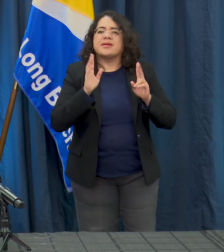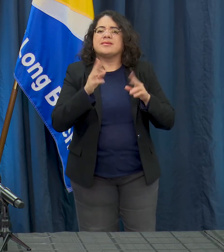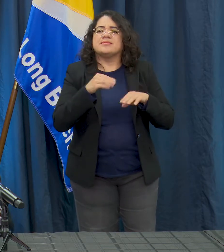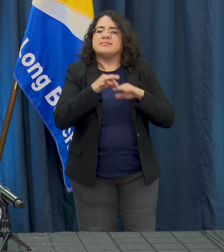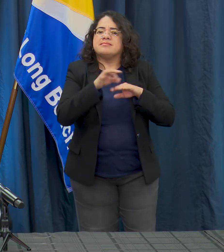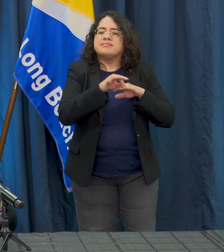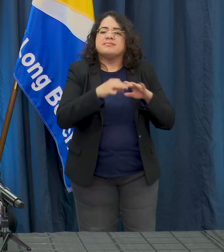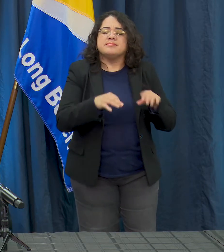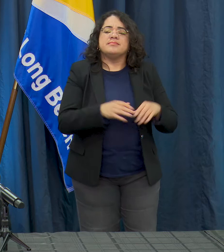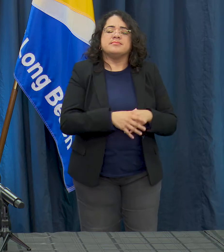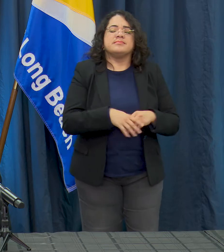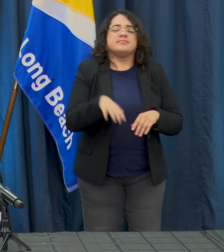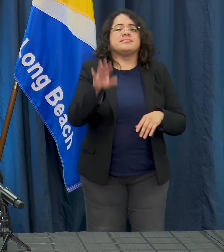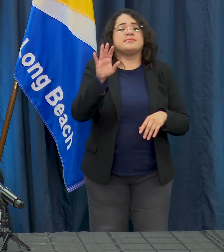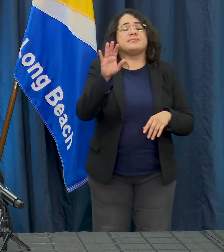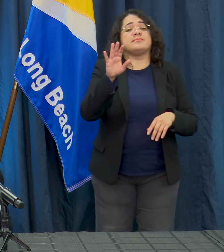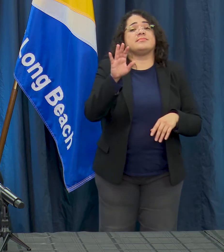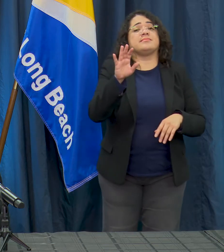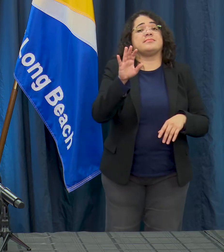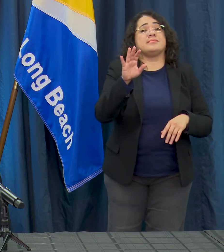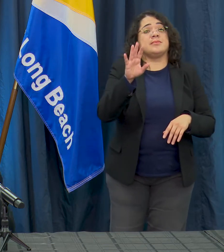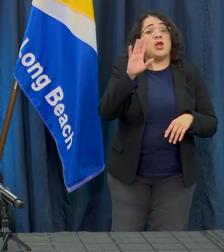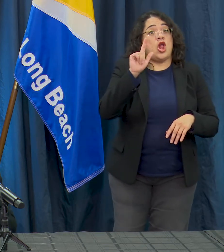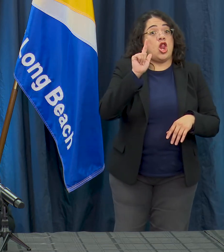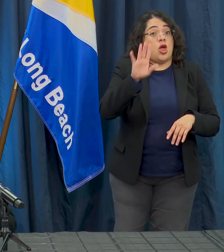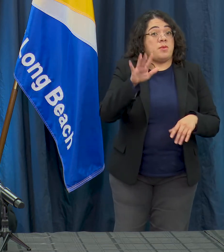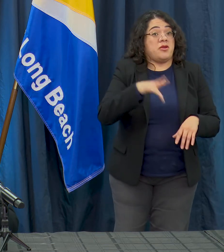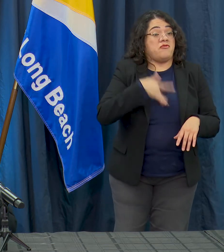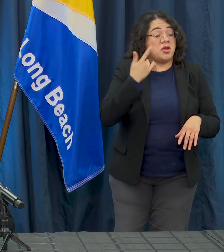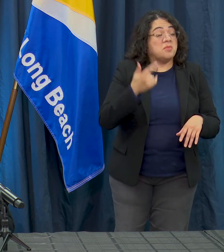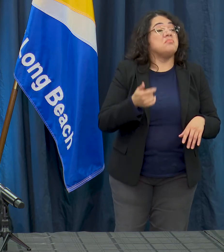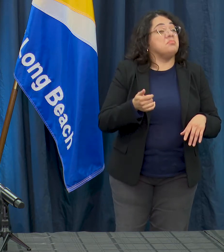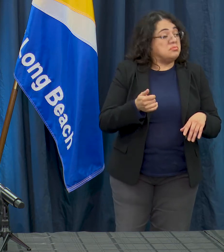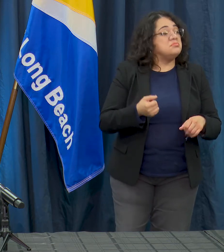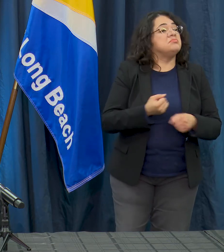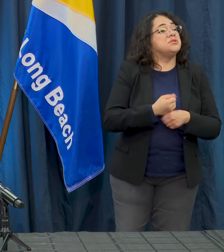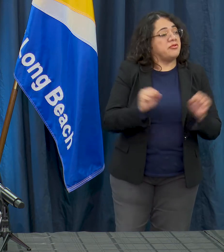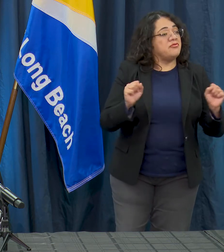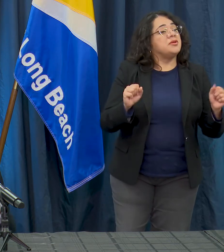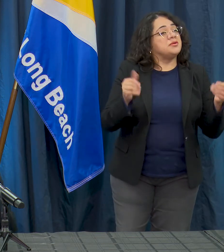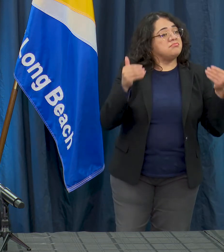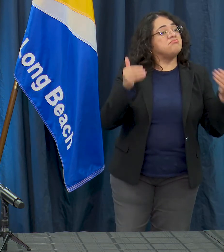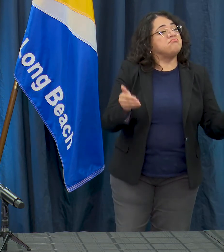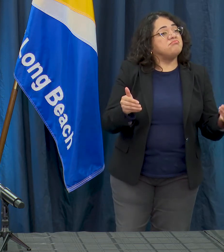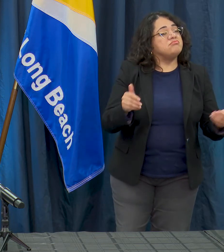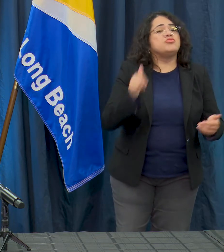even if Long Beach felt that it was safe to open all of those locations tomorrow